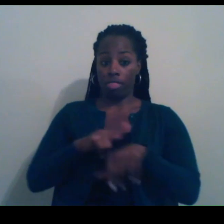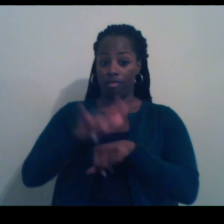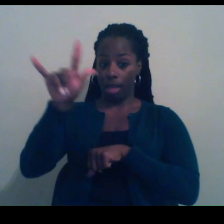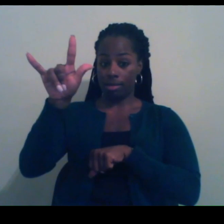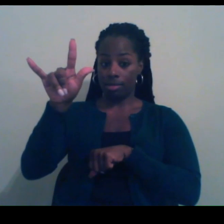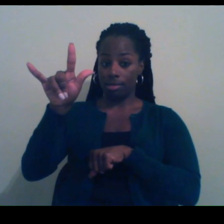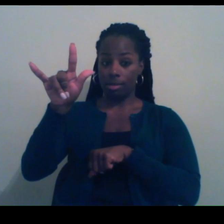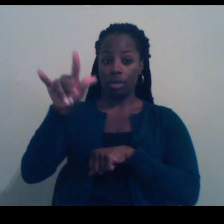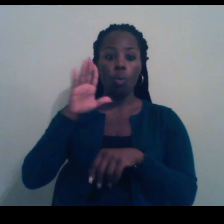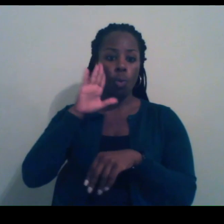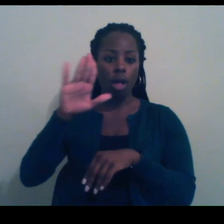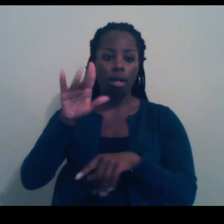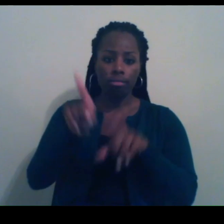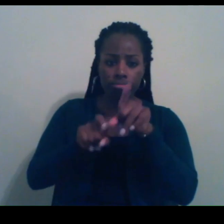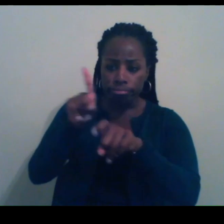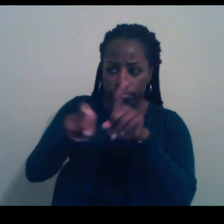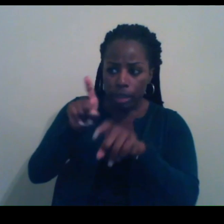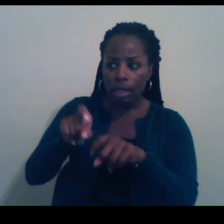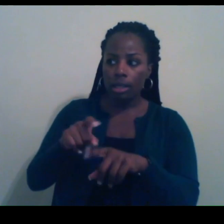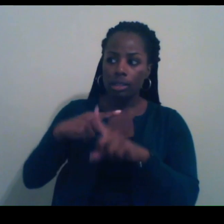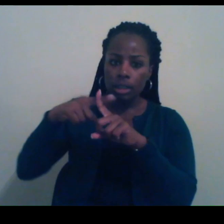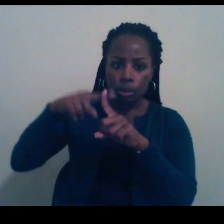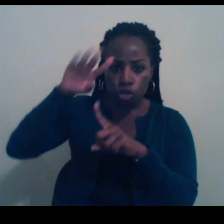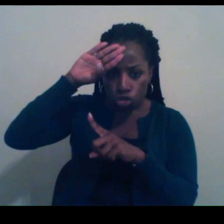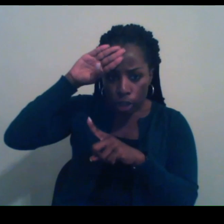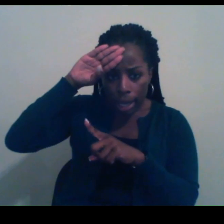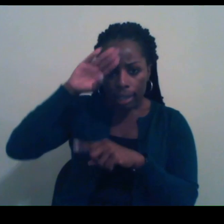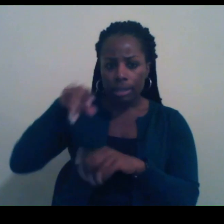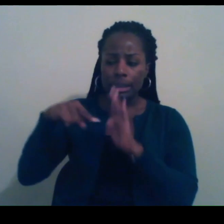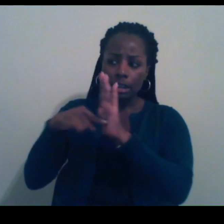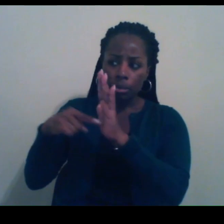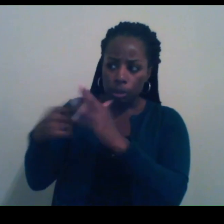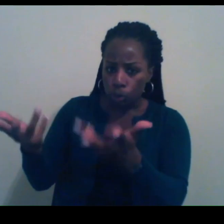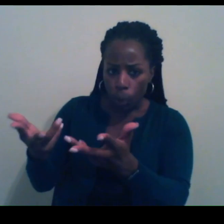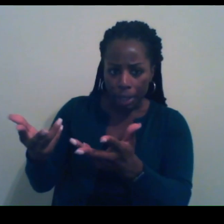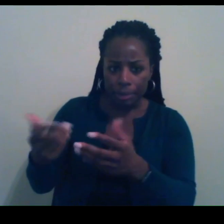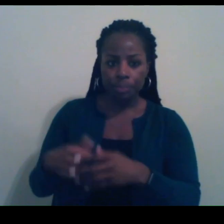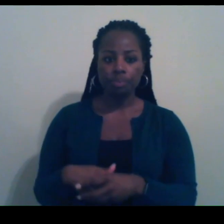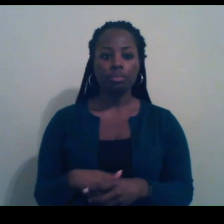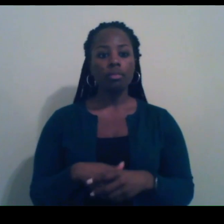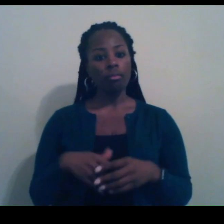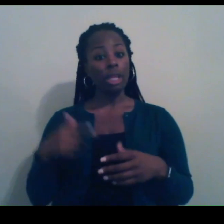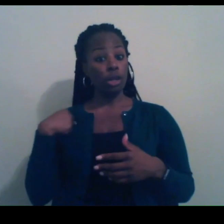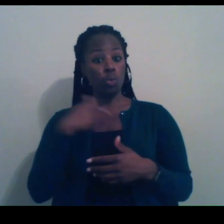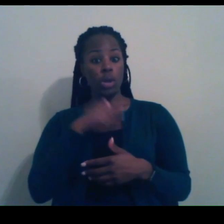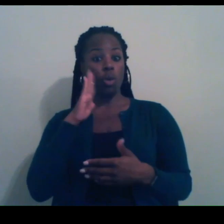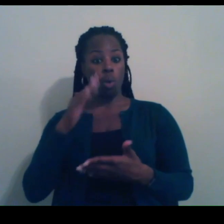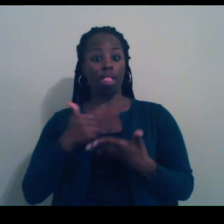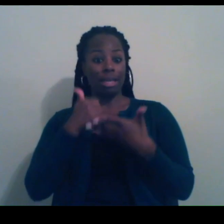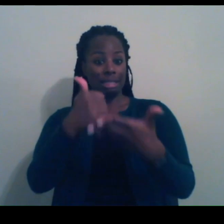closely to assist them in implementing that but let me let me speak about Dr. Hahn yeah